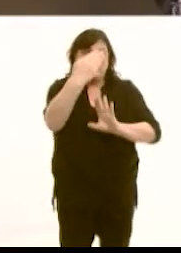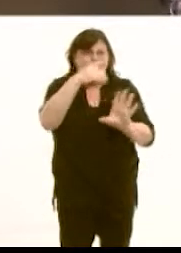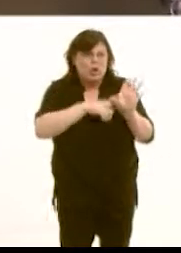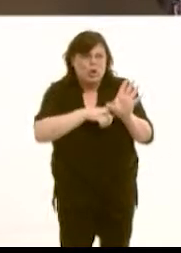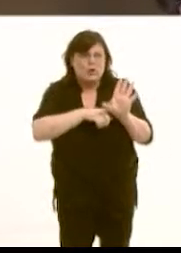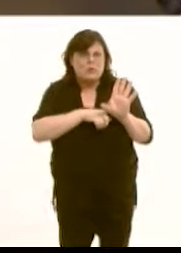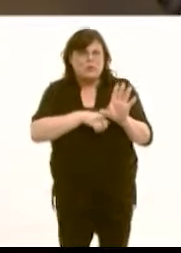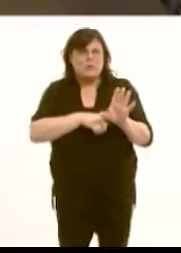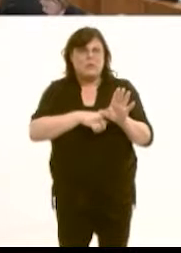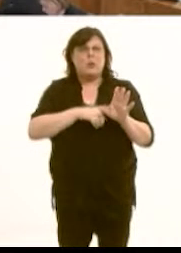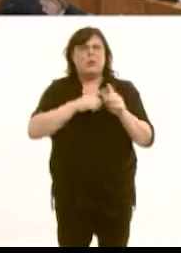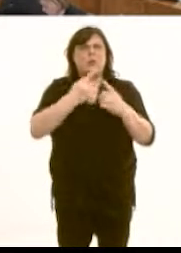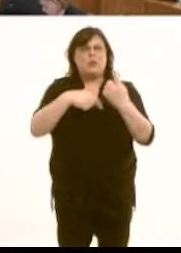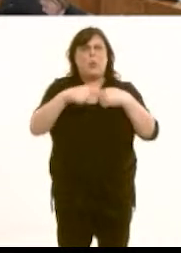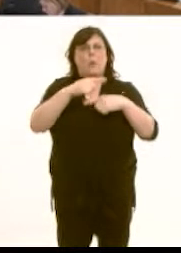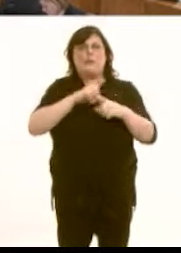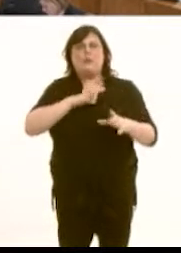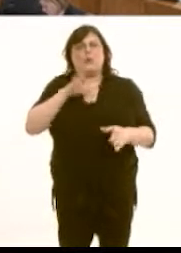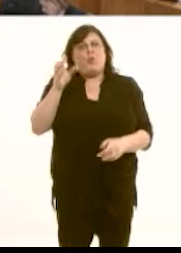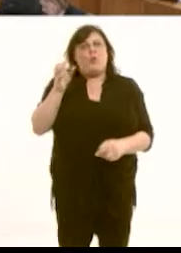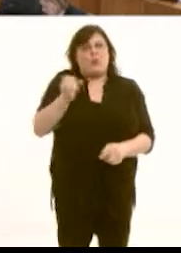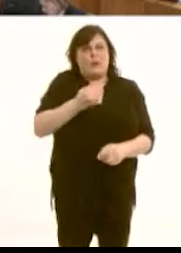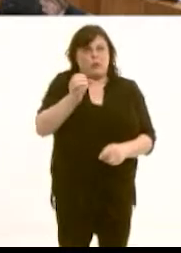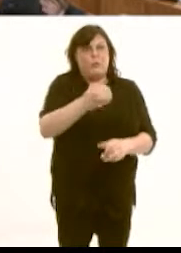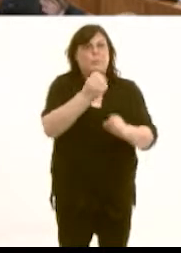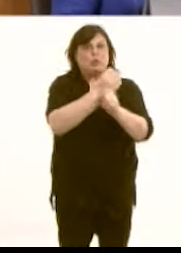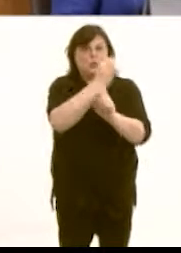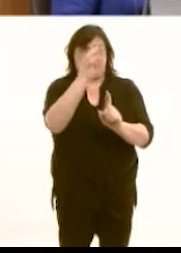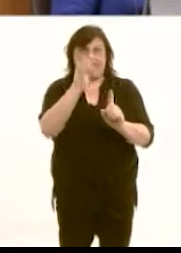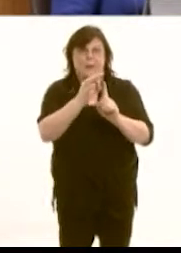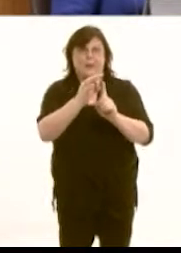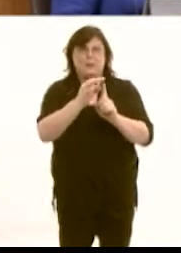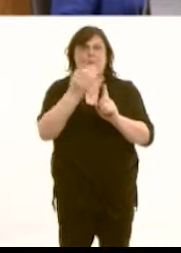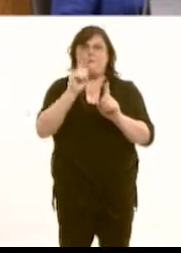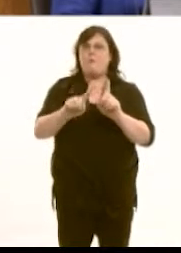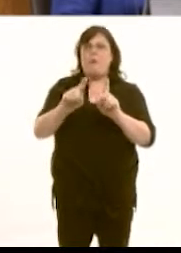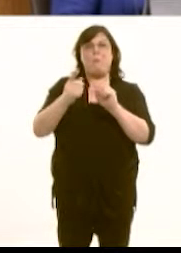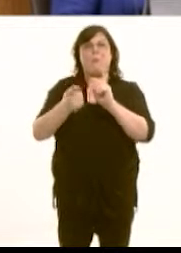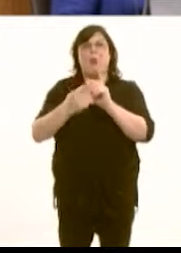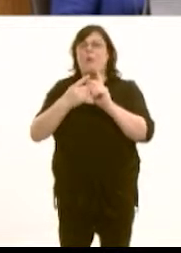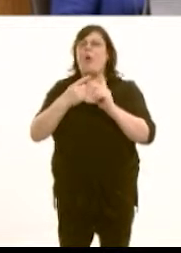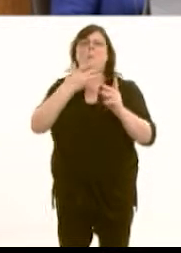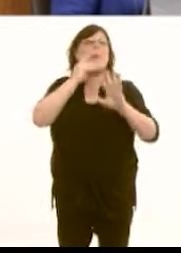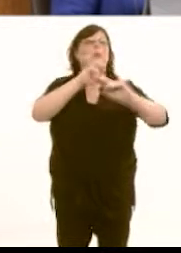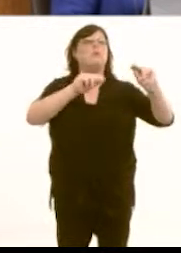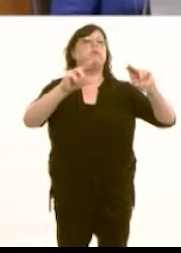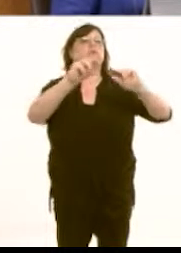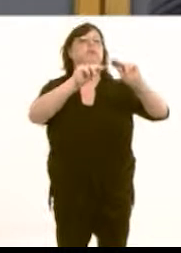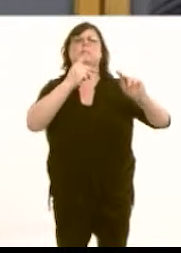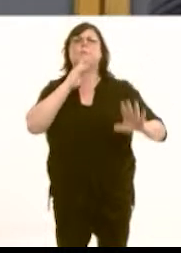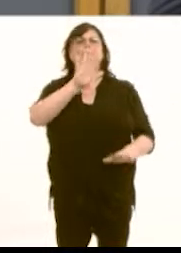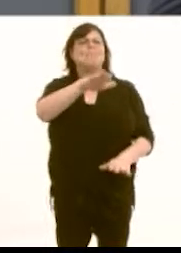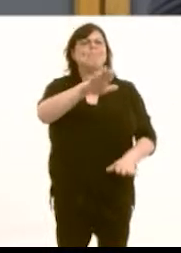GPs is to recruit GPs from other parts of the worldó[Interruption.] Y Llywydd / The Presiding Officer: Order, order.